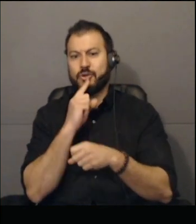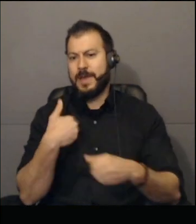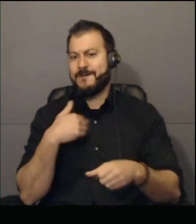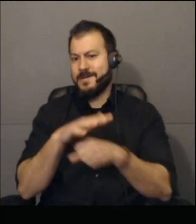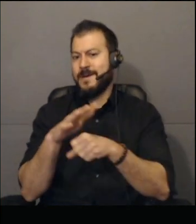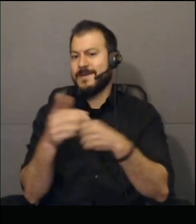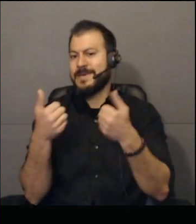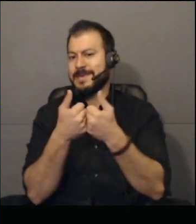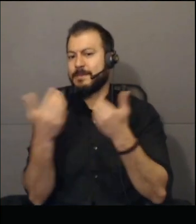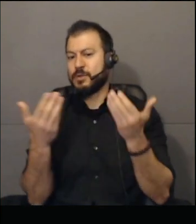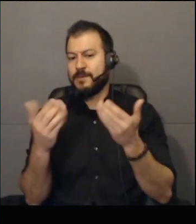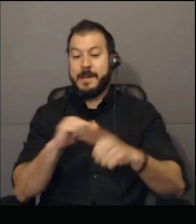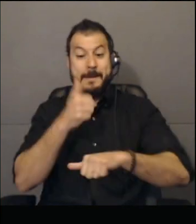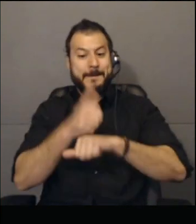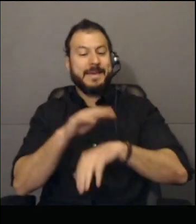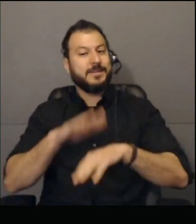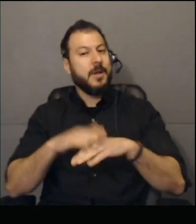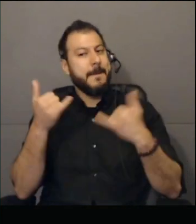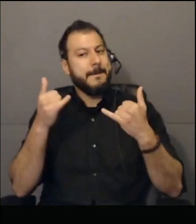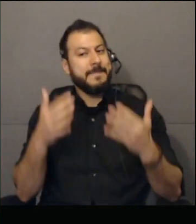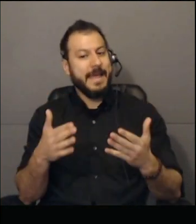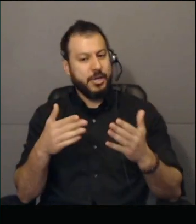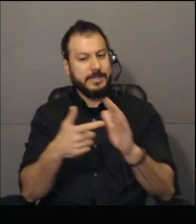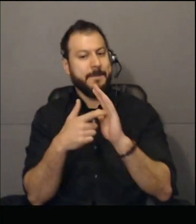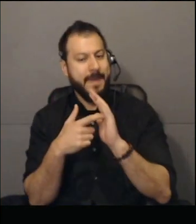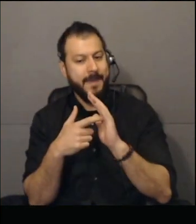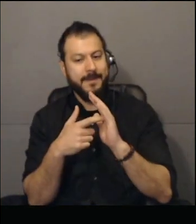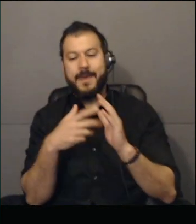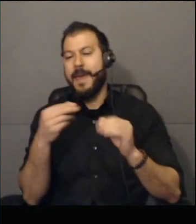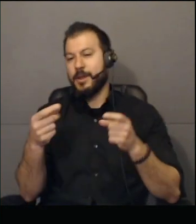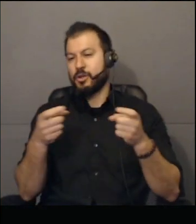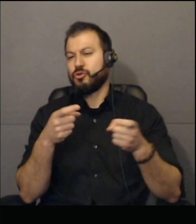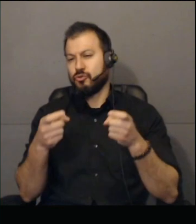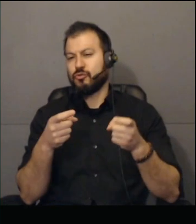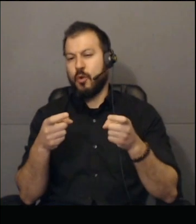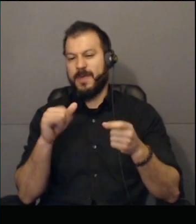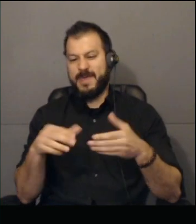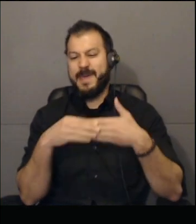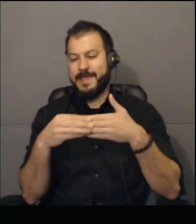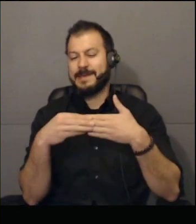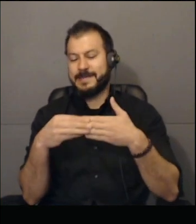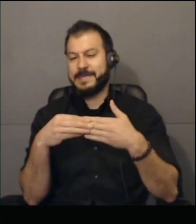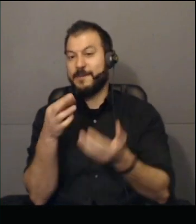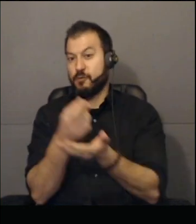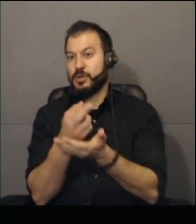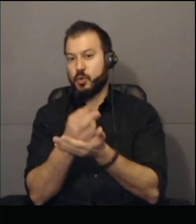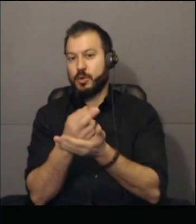availability based on player demand as well as control defining the elasticity of resource scaling.